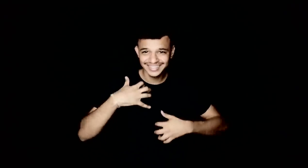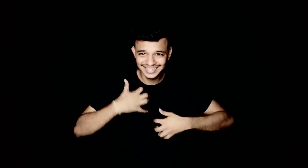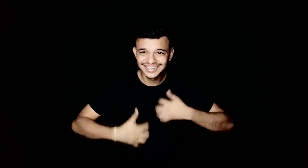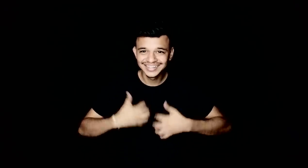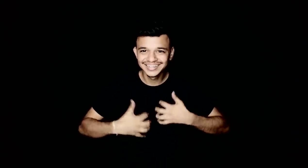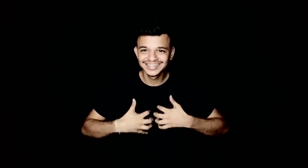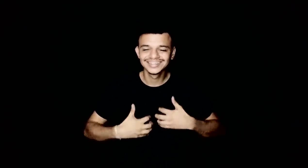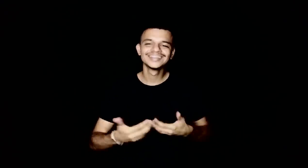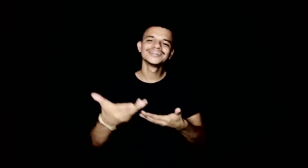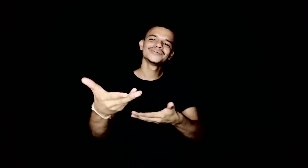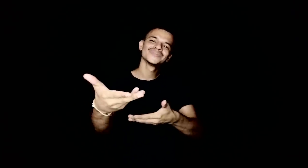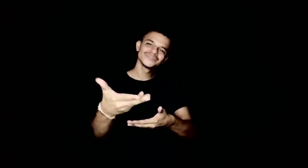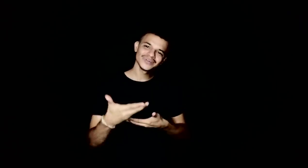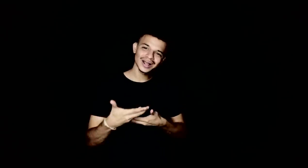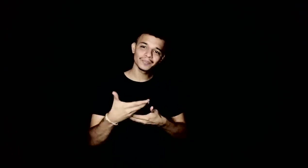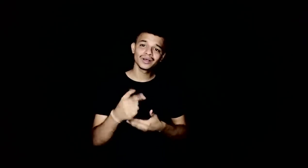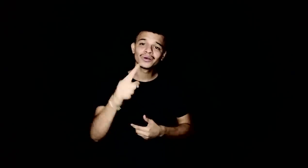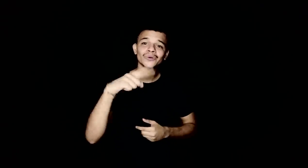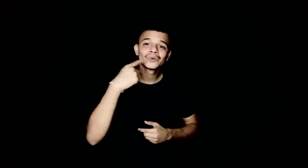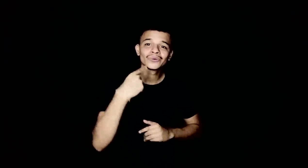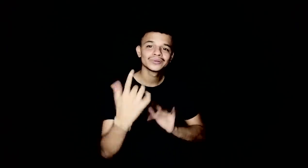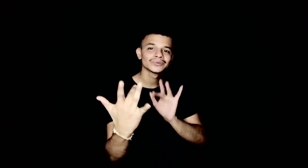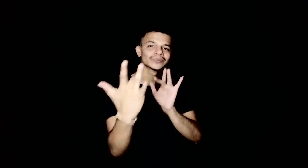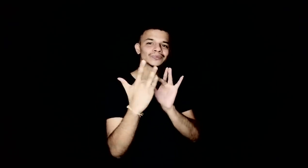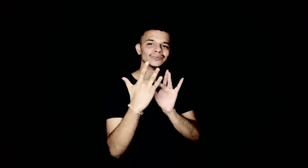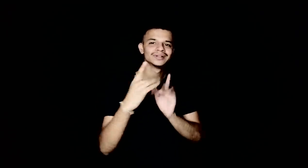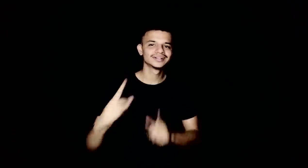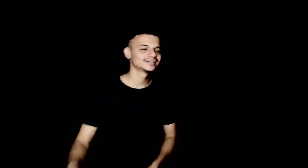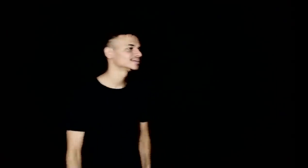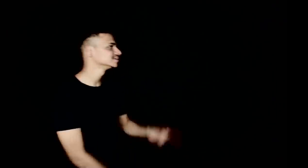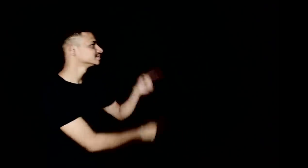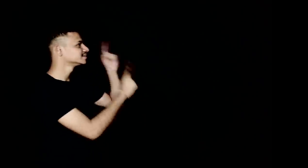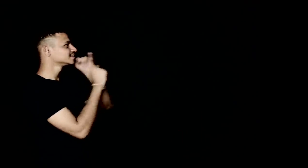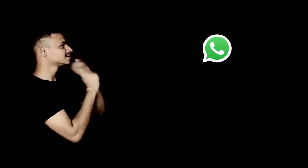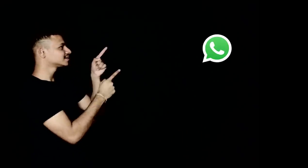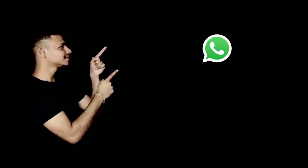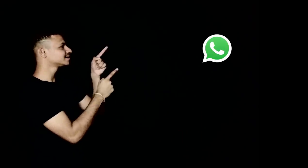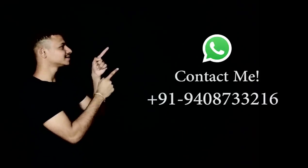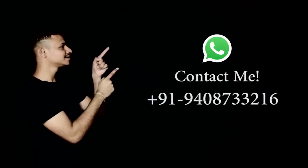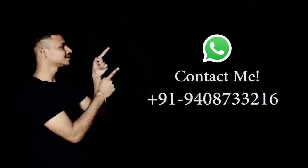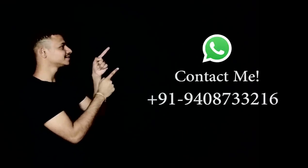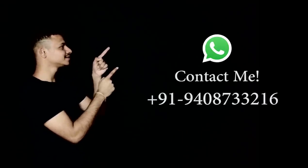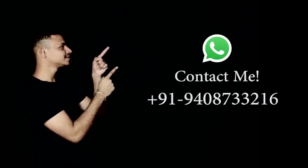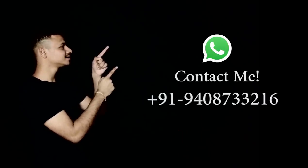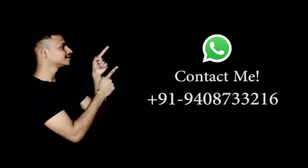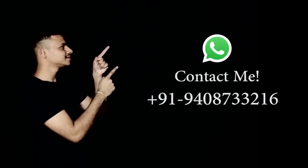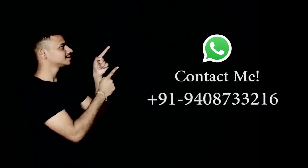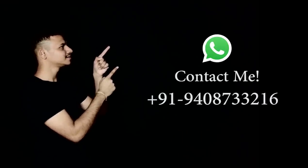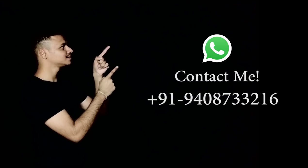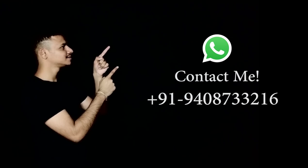Are you excited? Welcome! Who does it contact? Look.